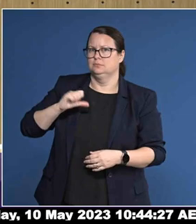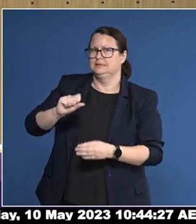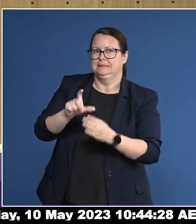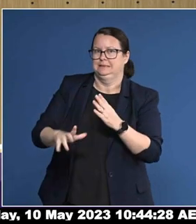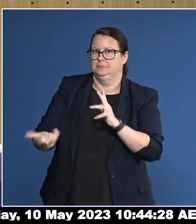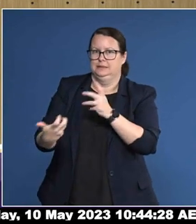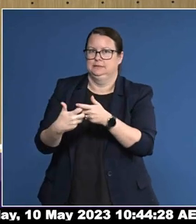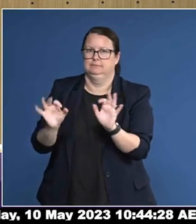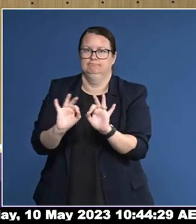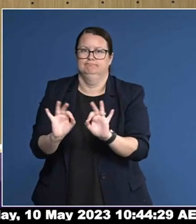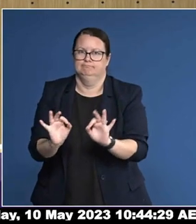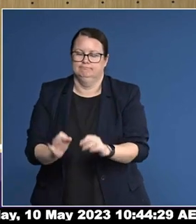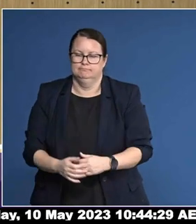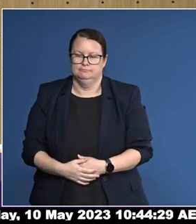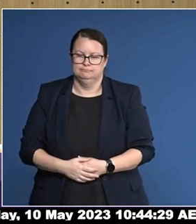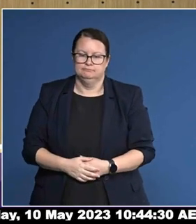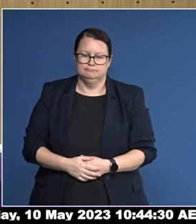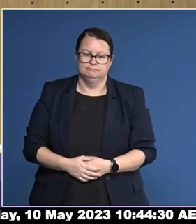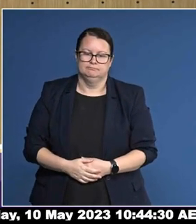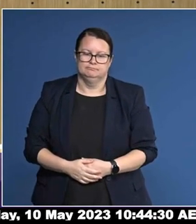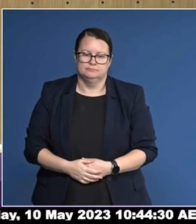And were you hearing the evidence of Dr Crawford just before?